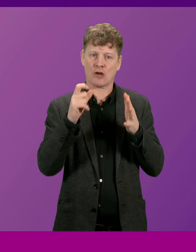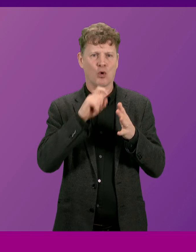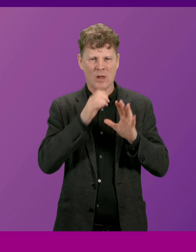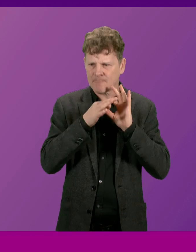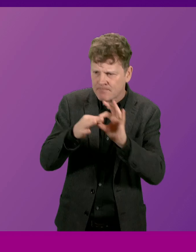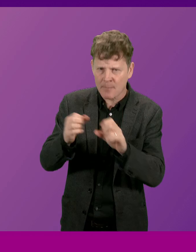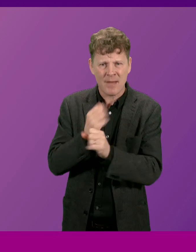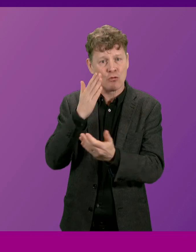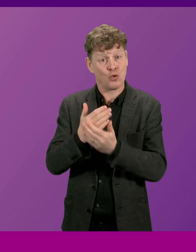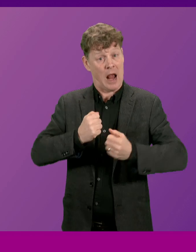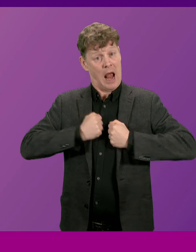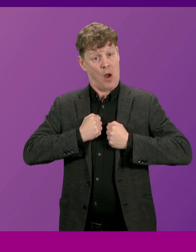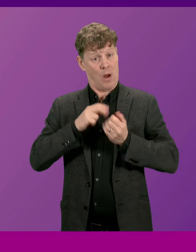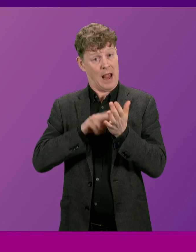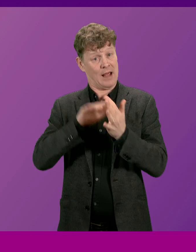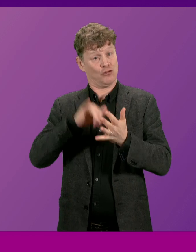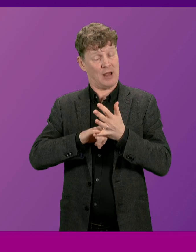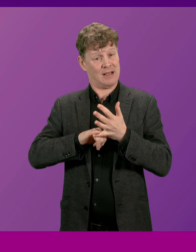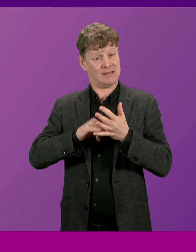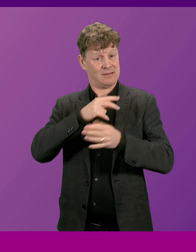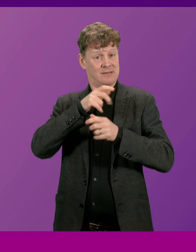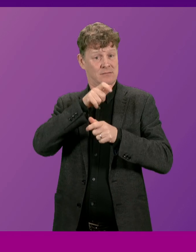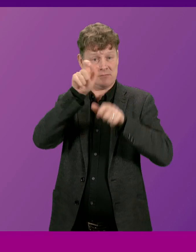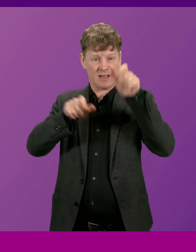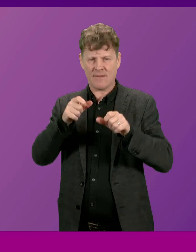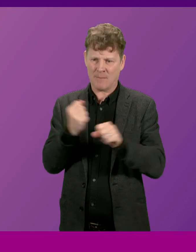doing everything that they can to support continued provision of that activity.